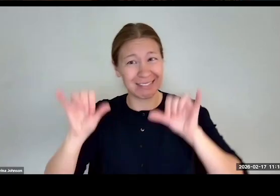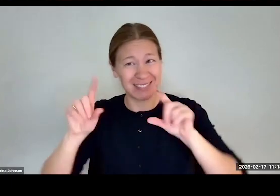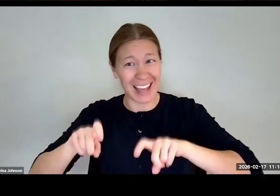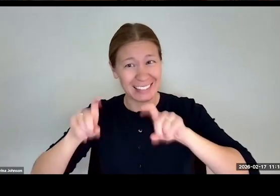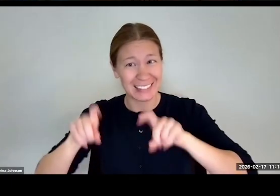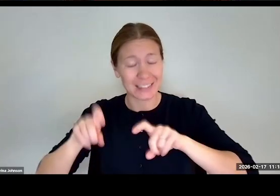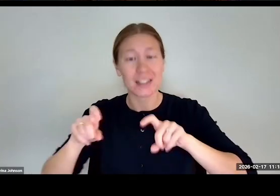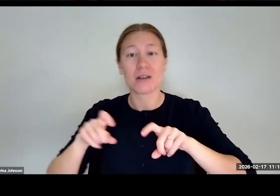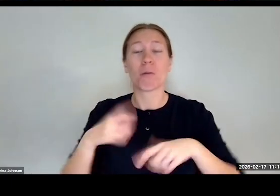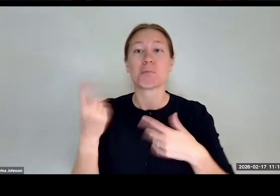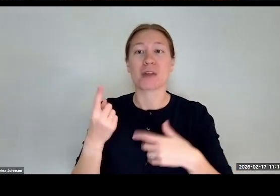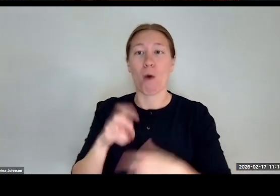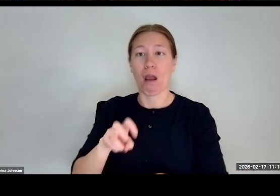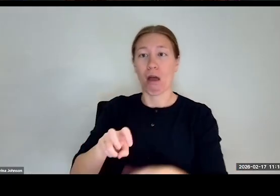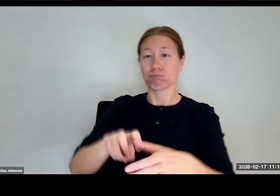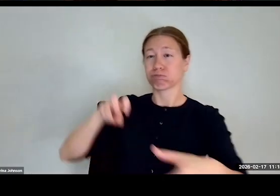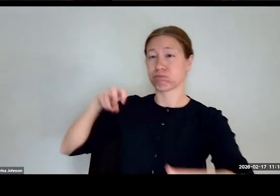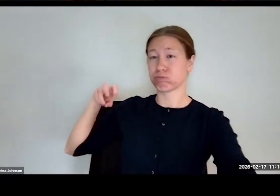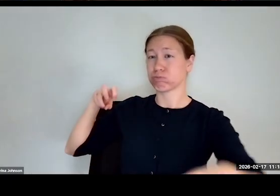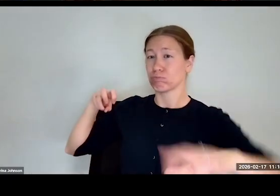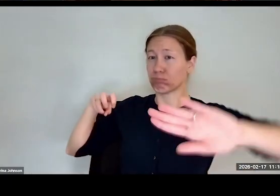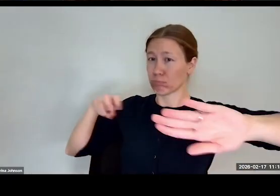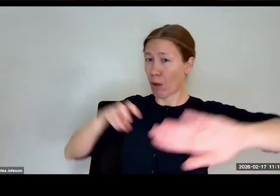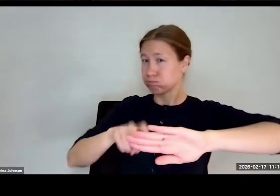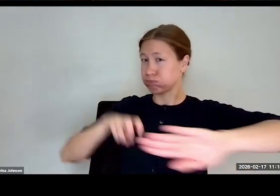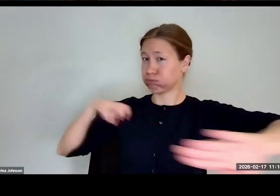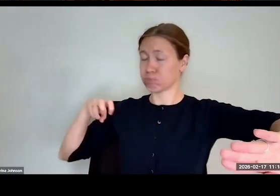that are sitting far back in that auditorium based on the screen size.